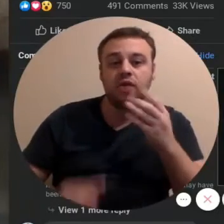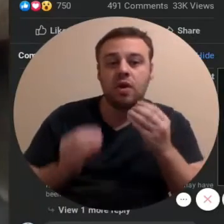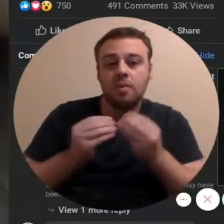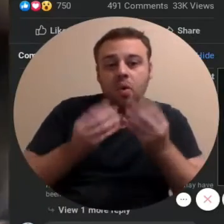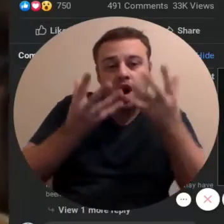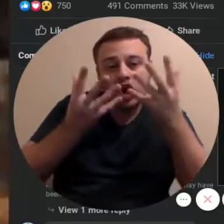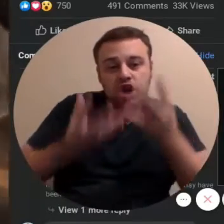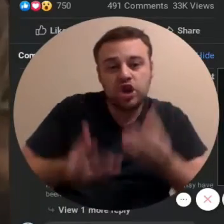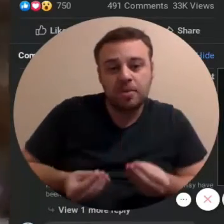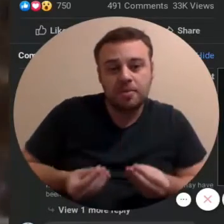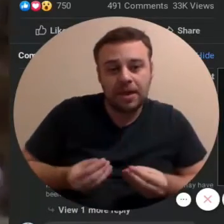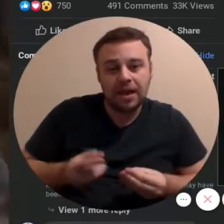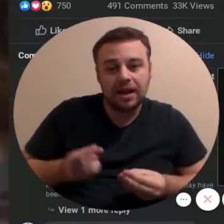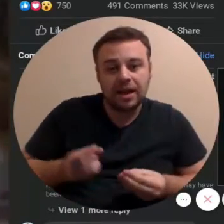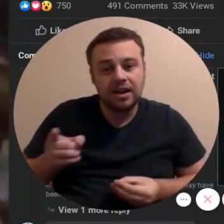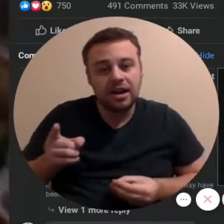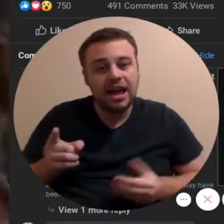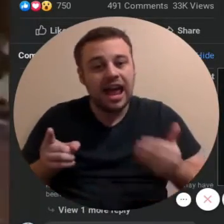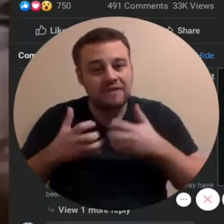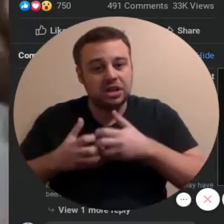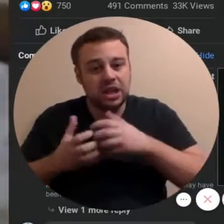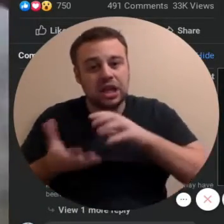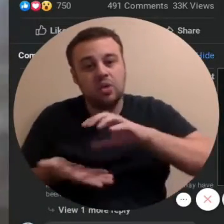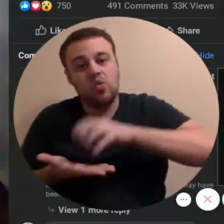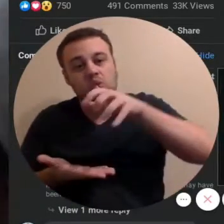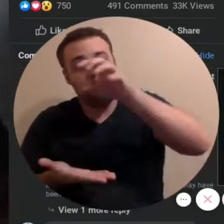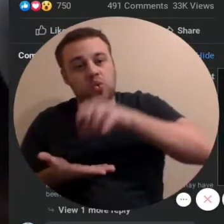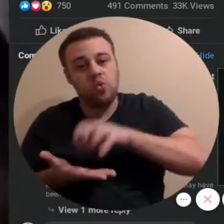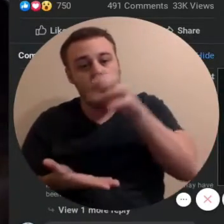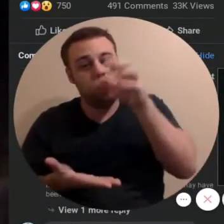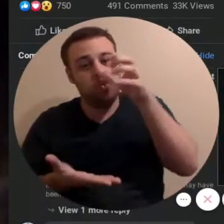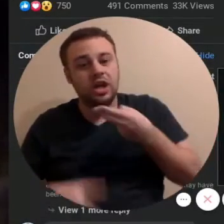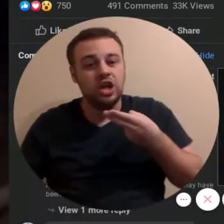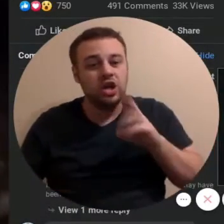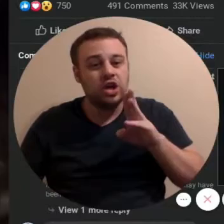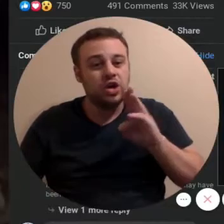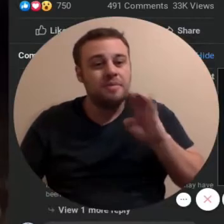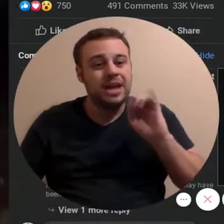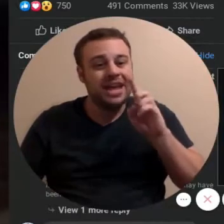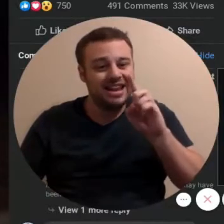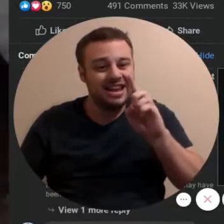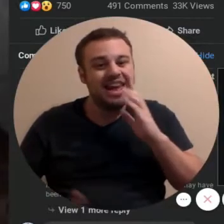Erica: Gotta see this humidifier going on down here. See that coming out? A little steam down there?